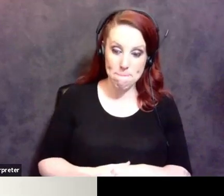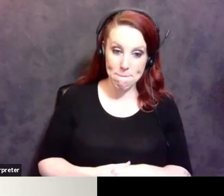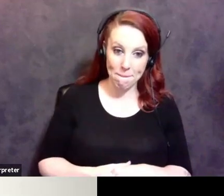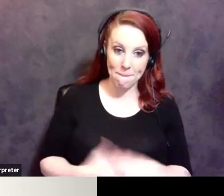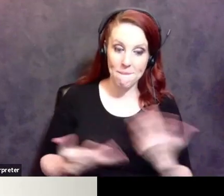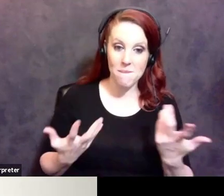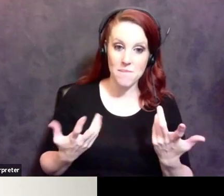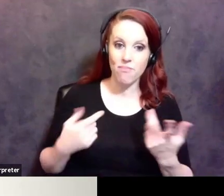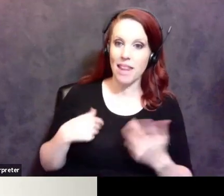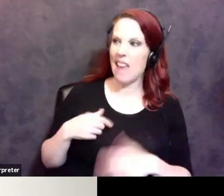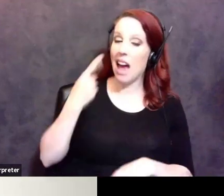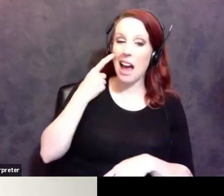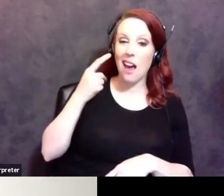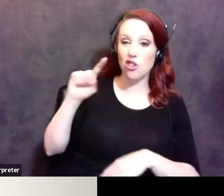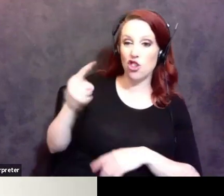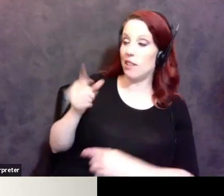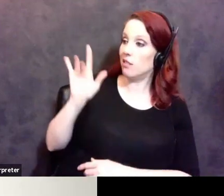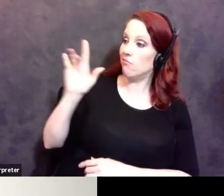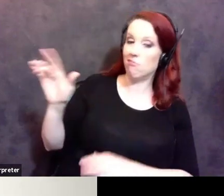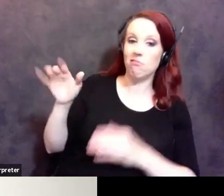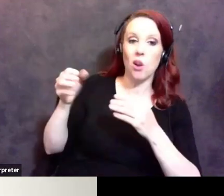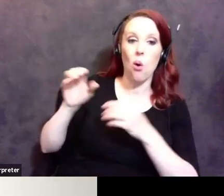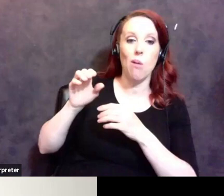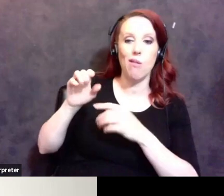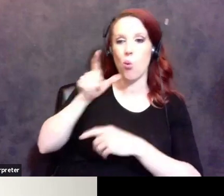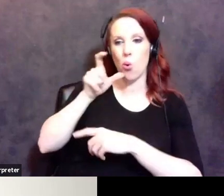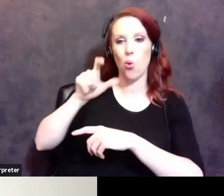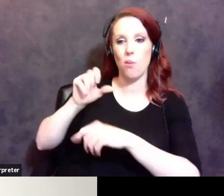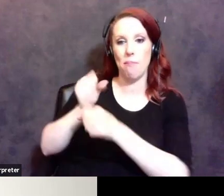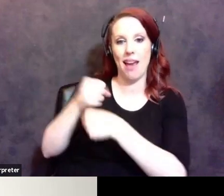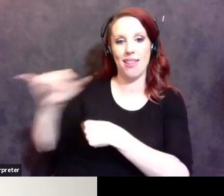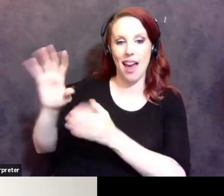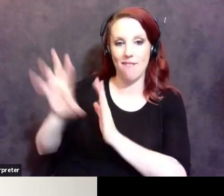and saying take the video down, that to me was a callout. It was me acting from like